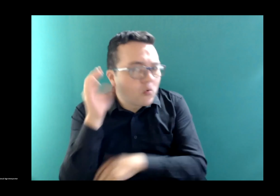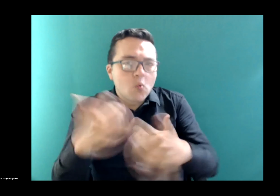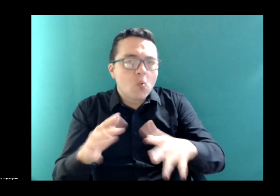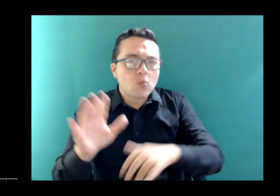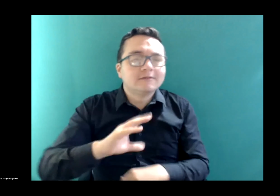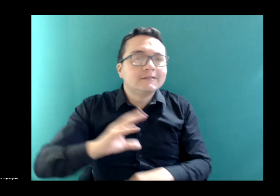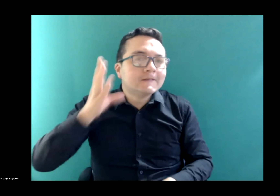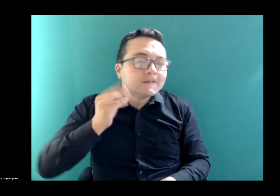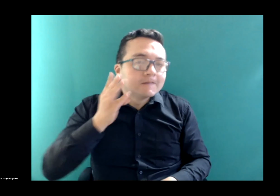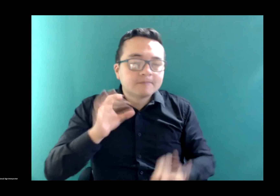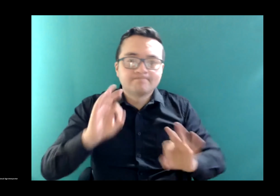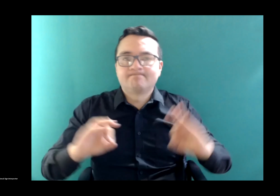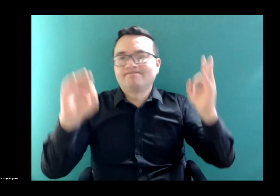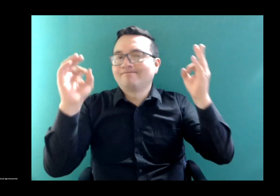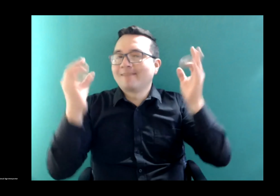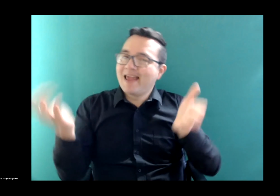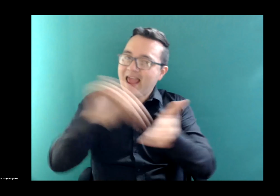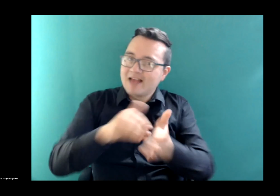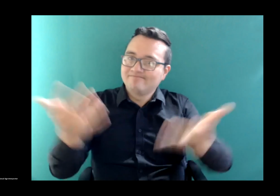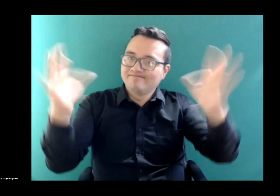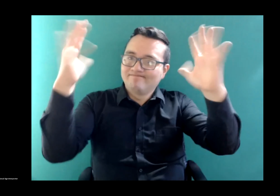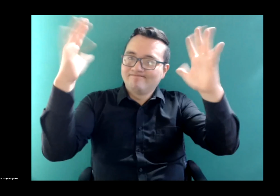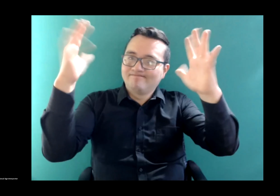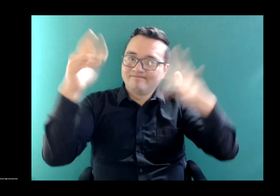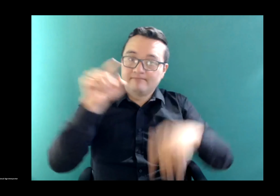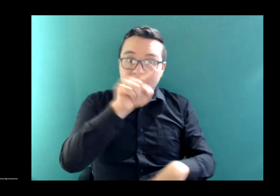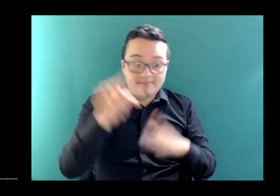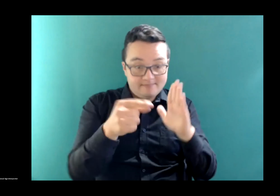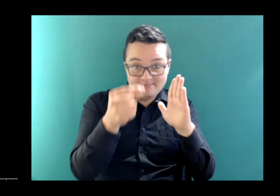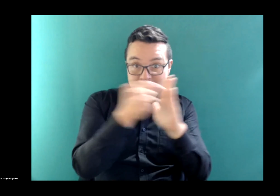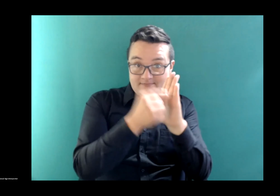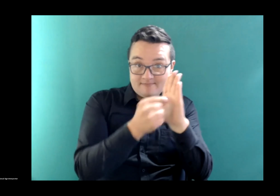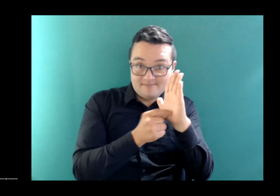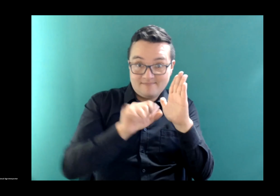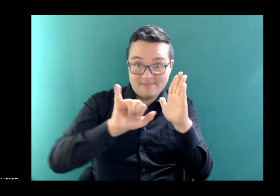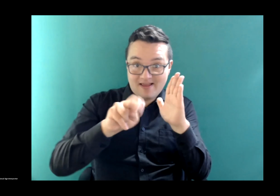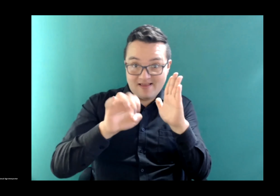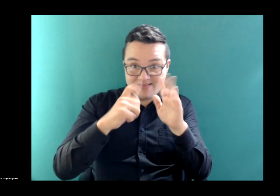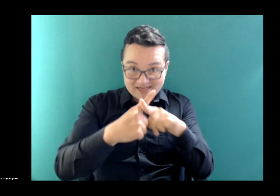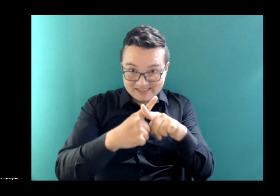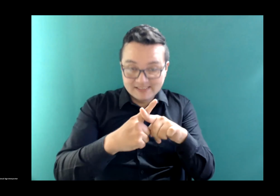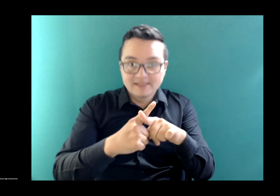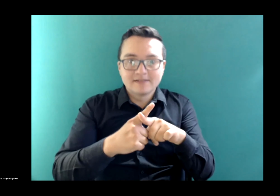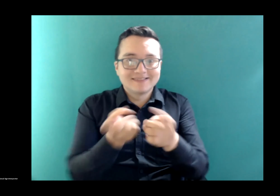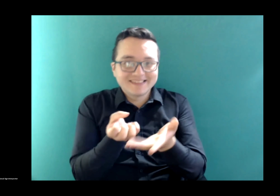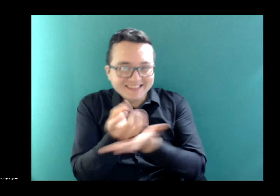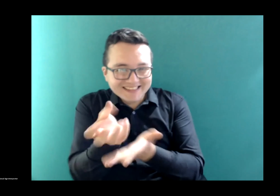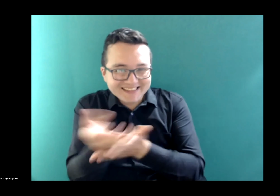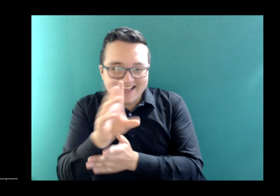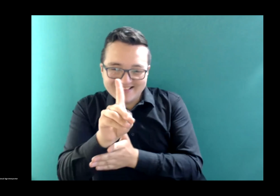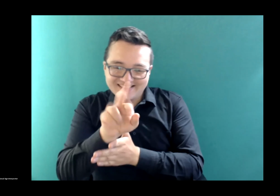I would like to thank all of our speakers and we learned a lot about your experiences.